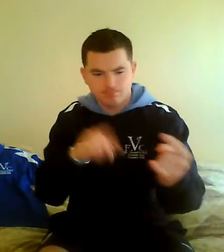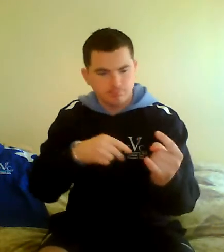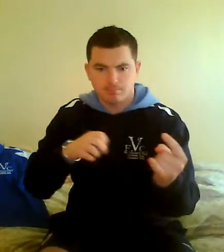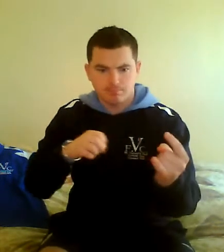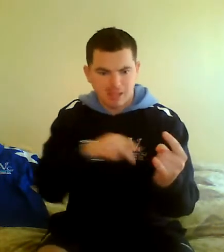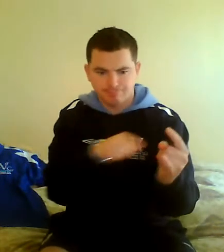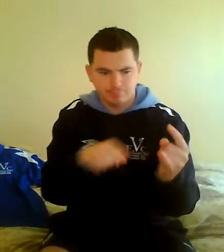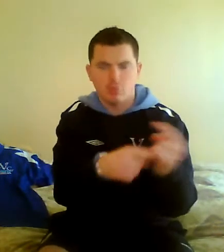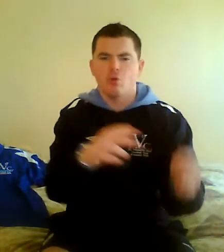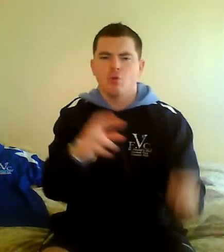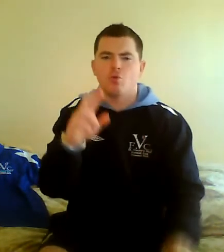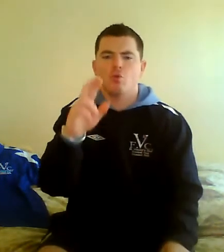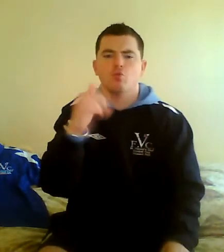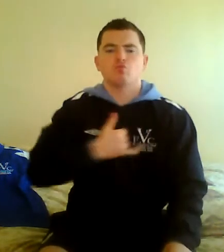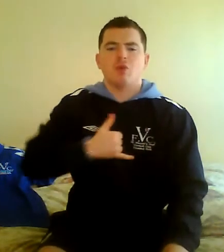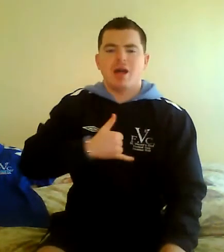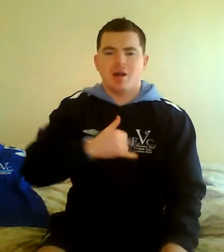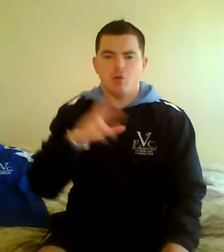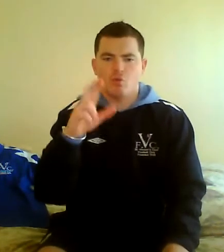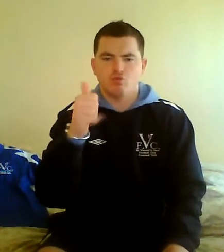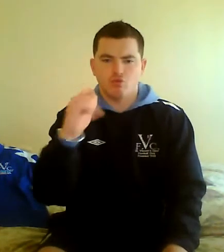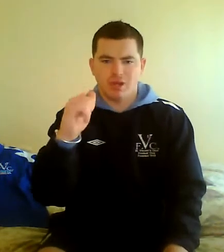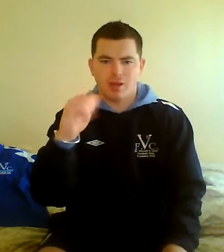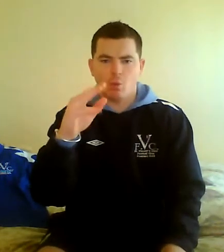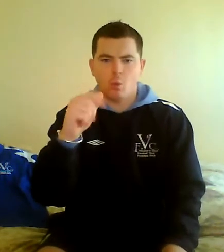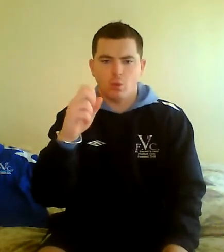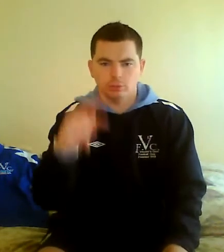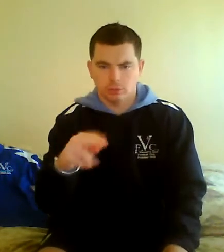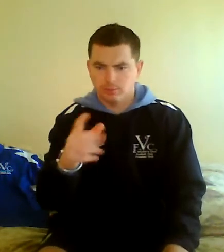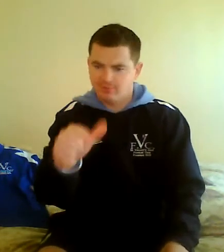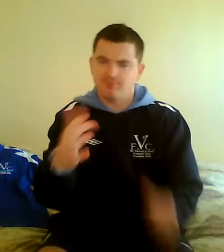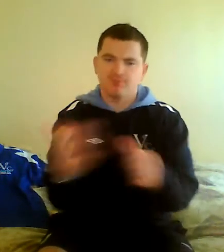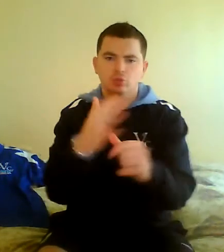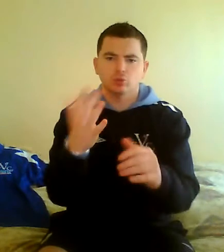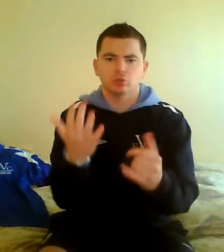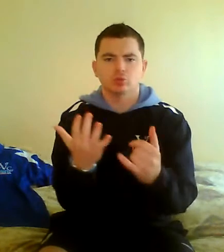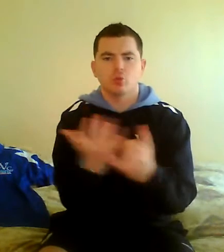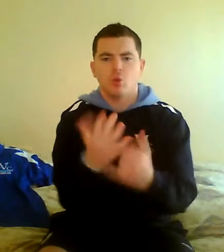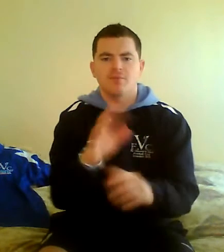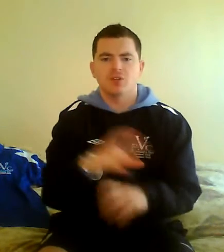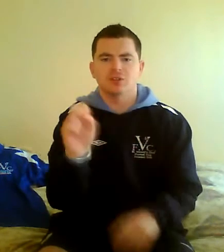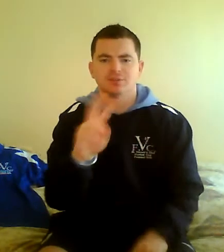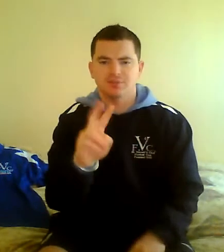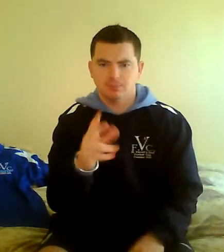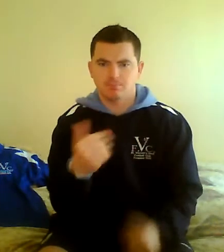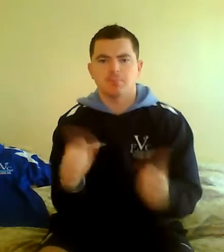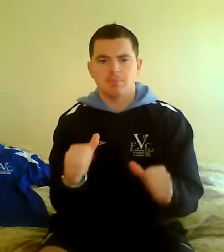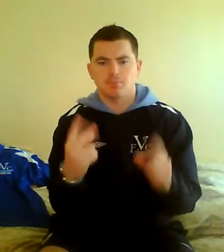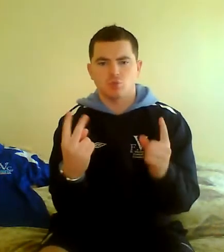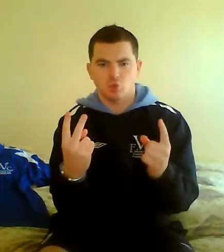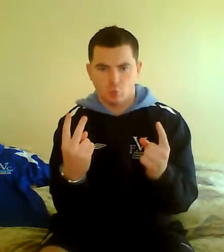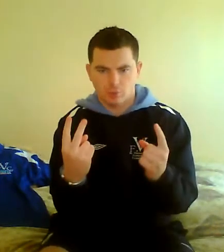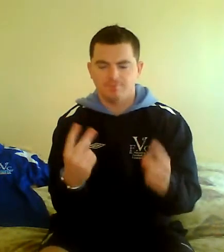after some nice passing which saw Ray score his first goal for St Vincent's to make it 2-1.